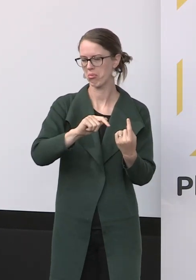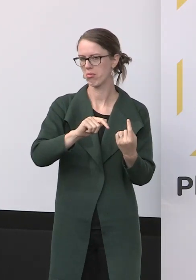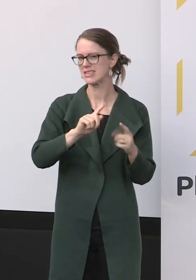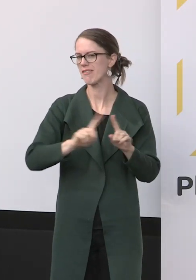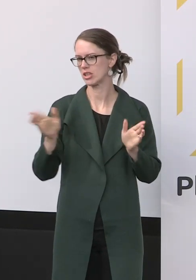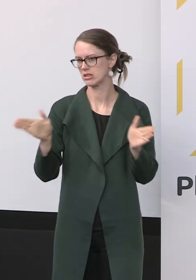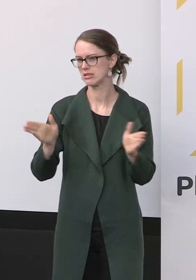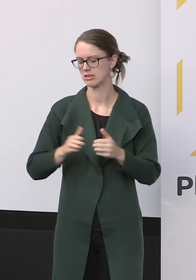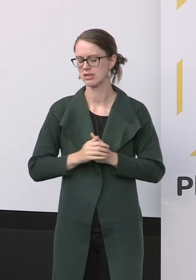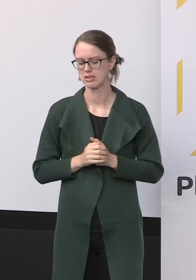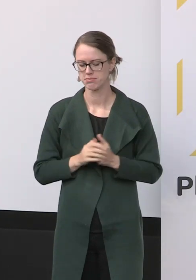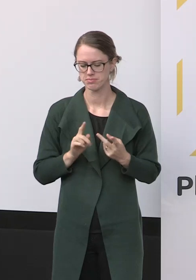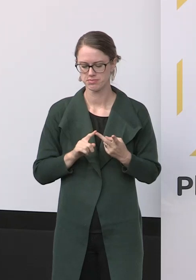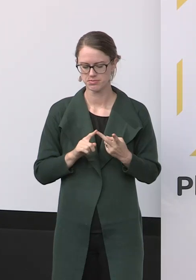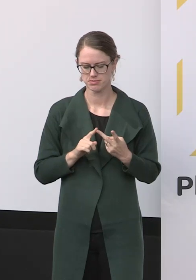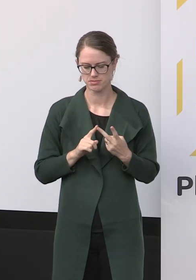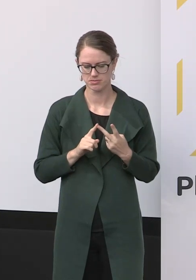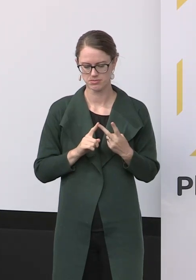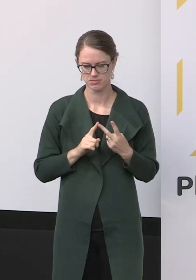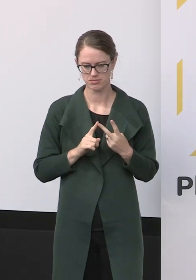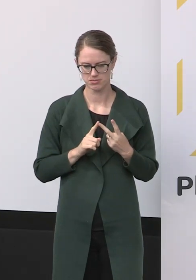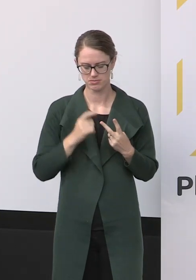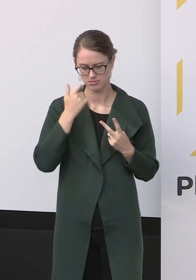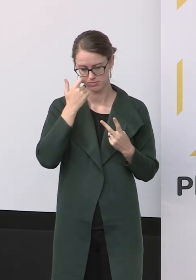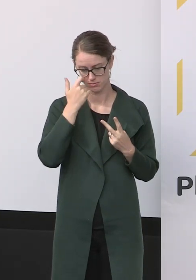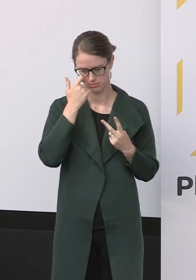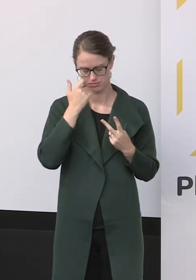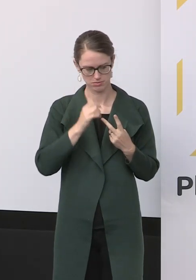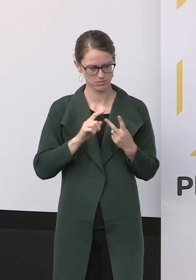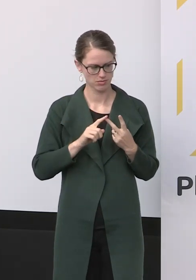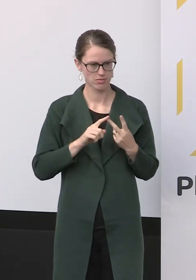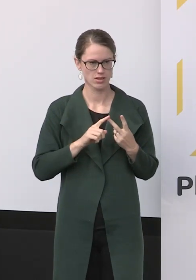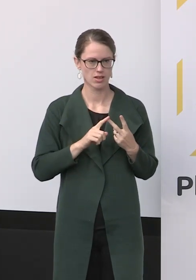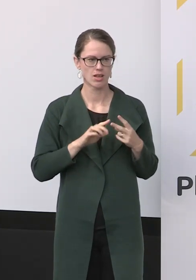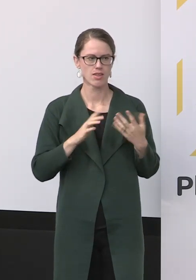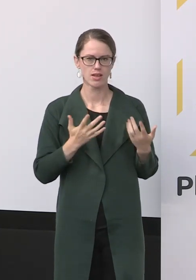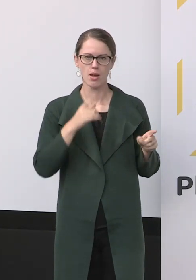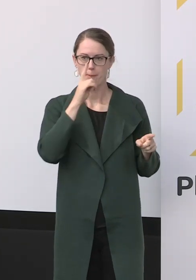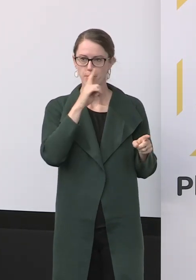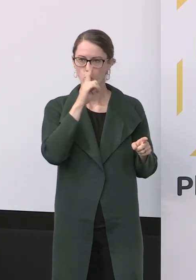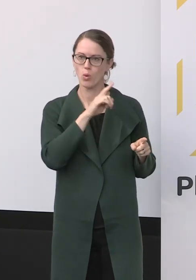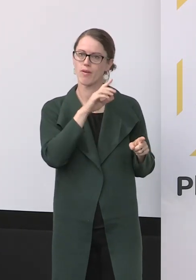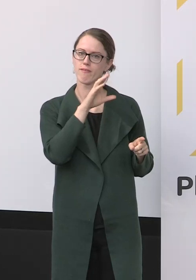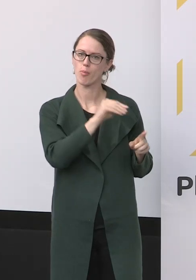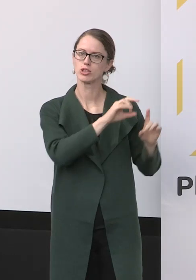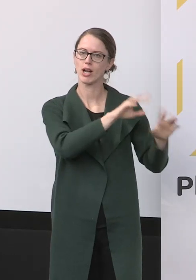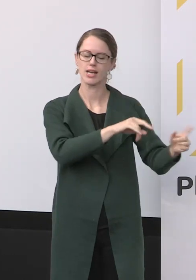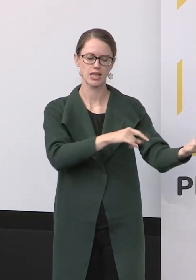evidence of community transmission where it's not clear where they've come from. That would be a concern. We'll be looking at that. Then, of